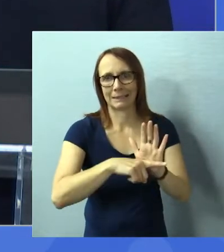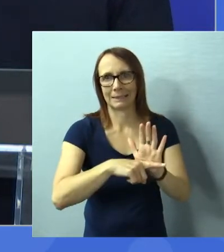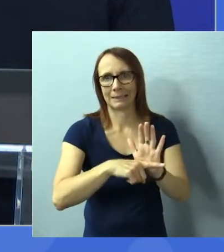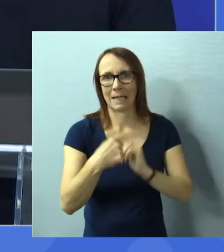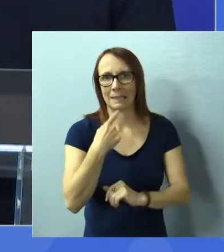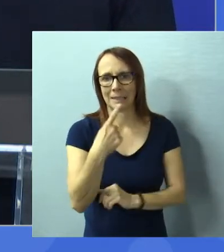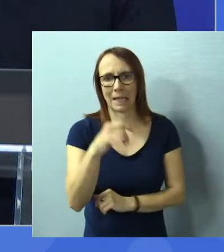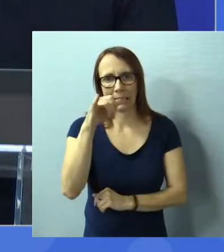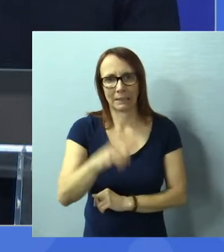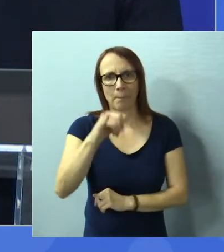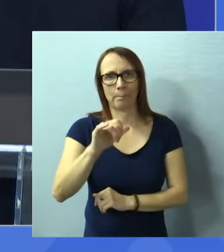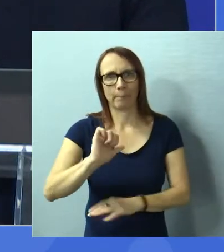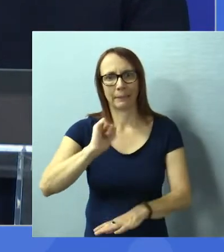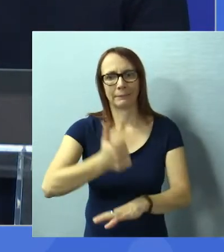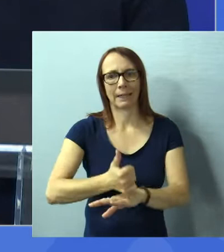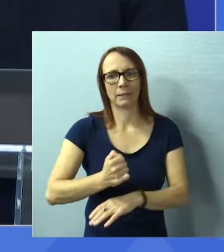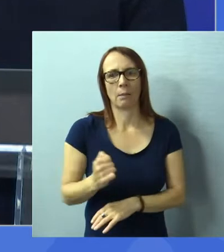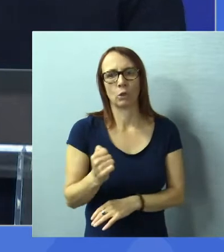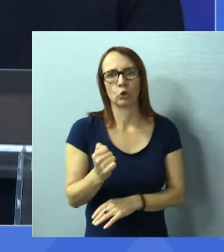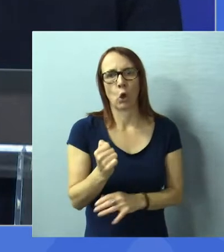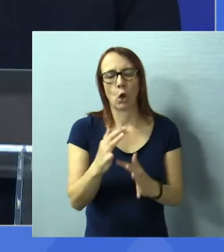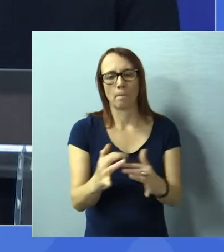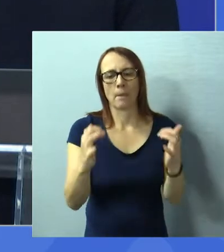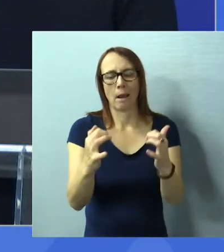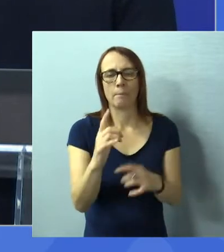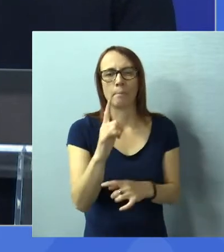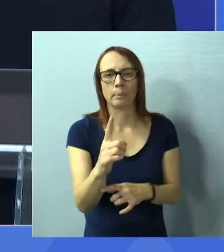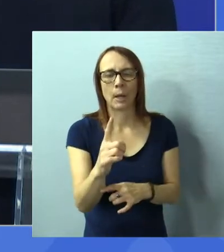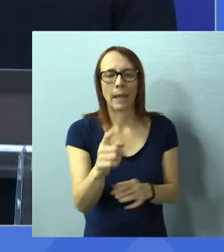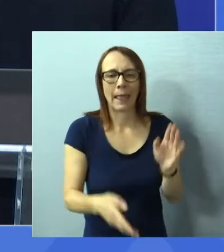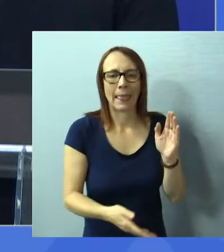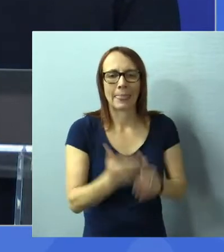creation of a Scottish Parliament with limited tax varying powers that was a